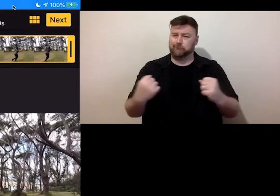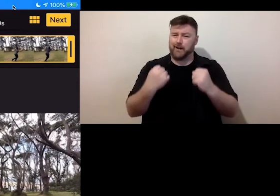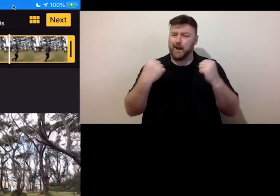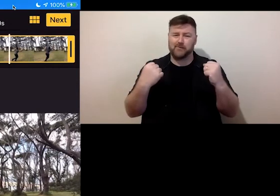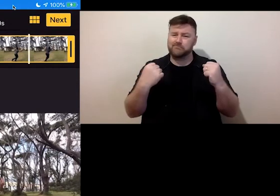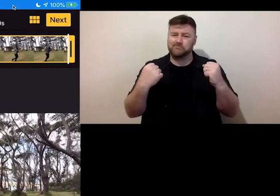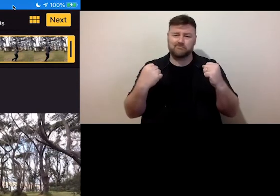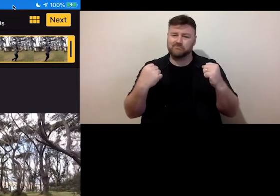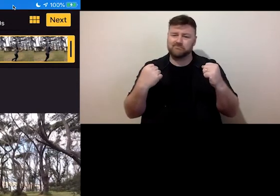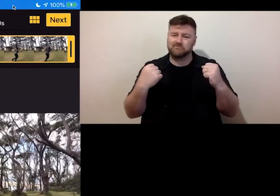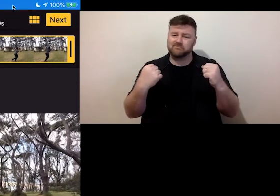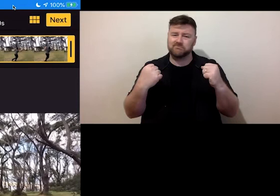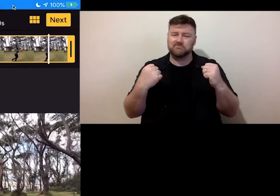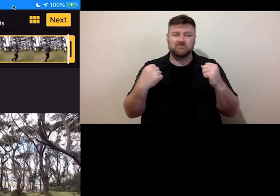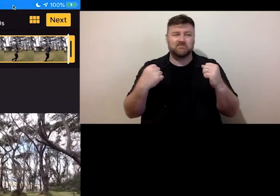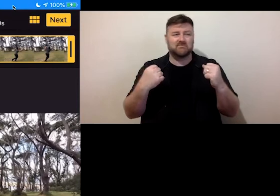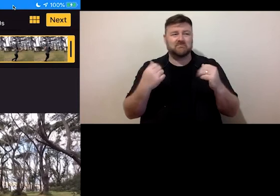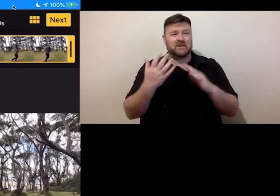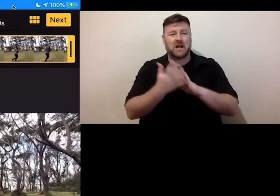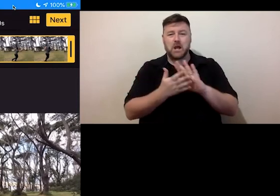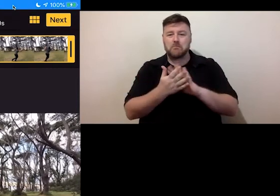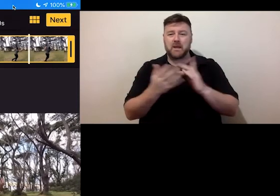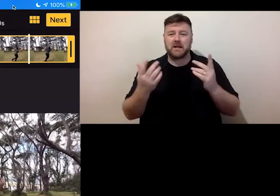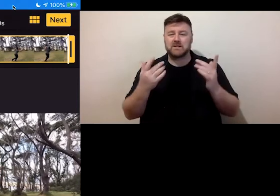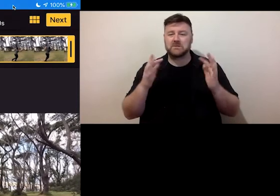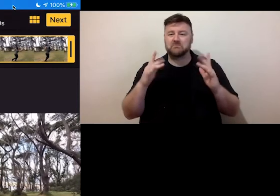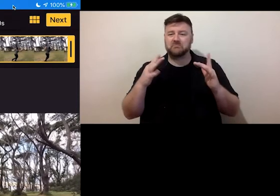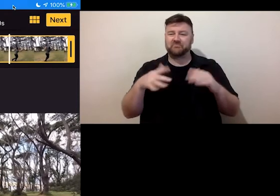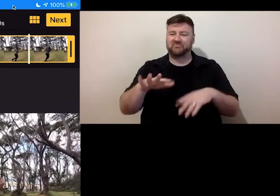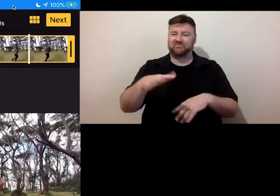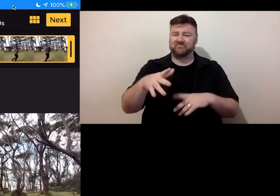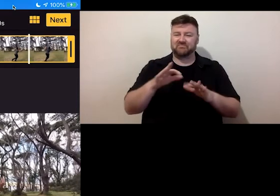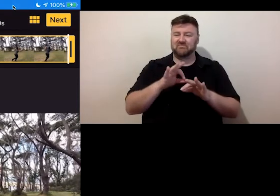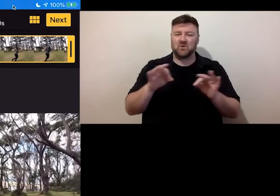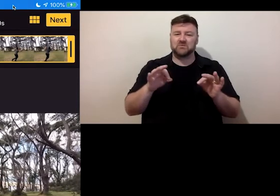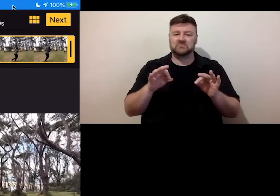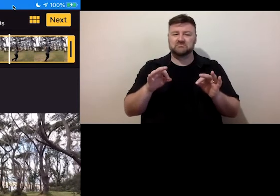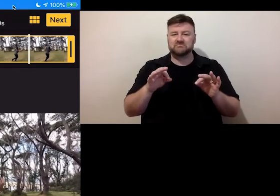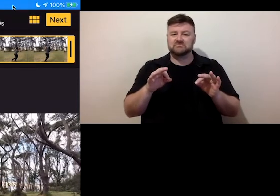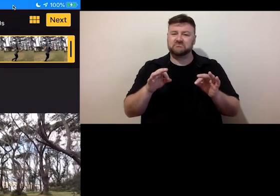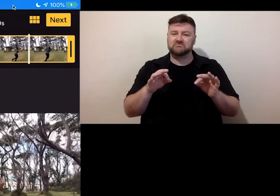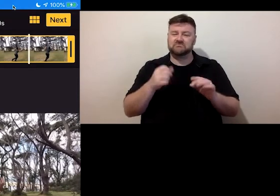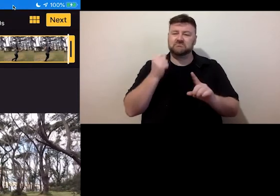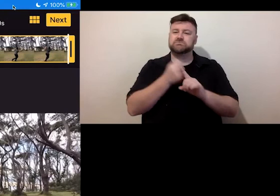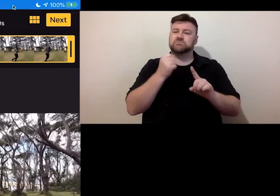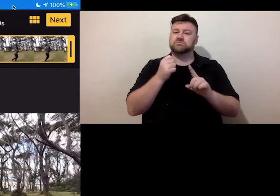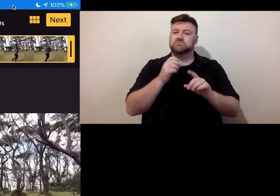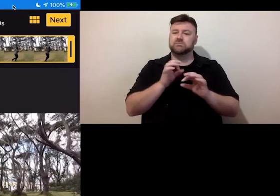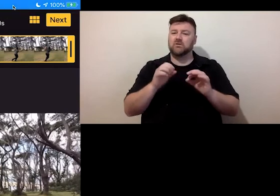"power", I mean potency in that, when they say the - it's the